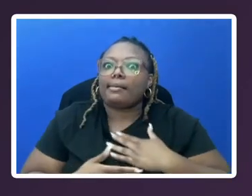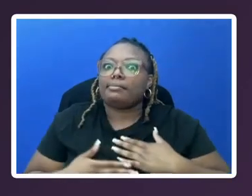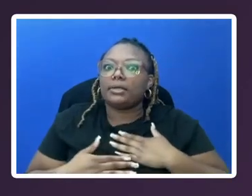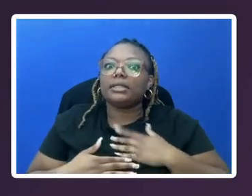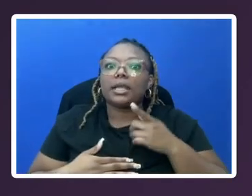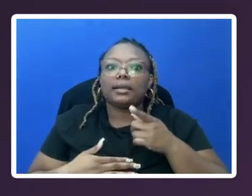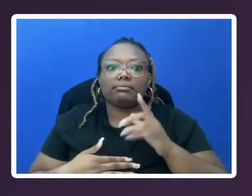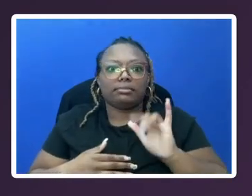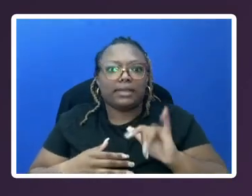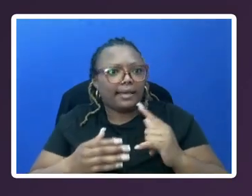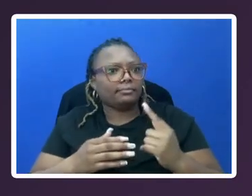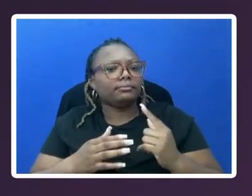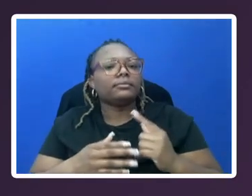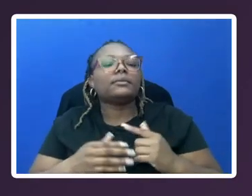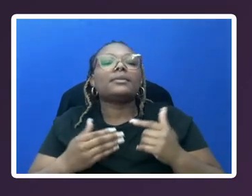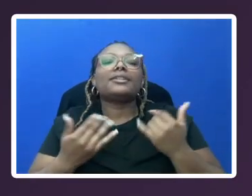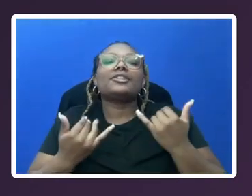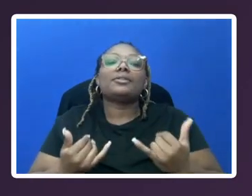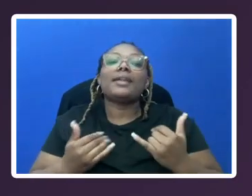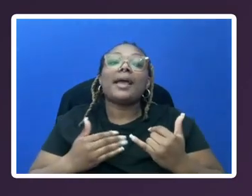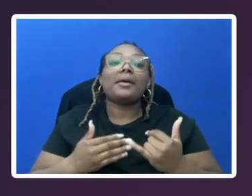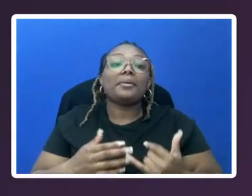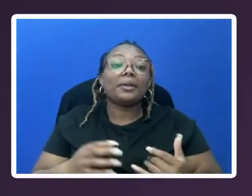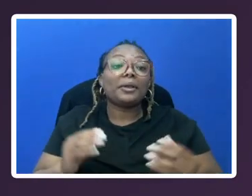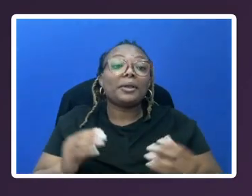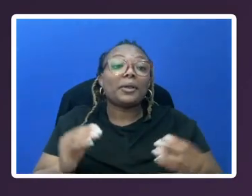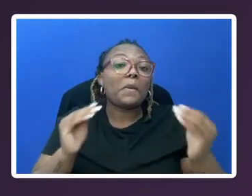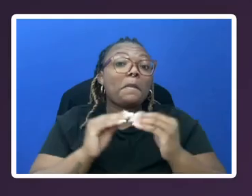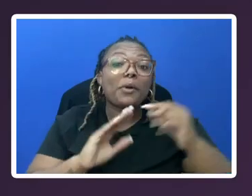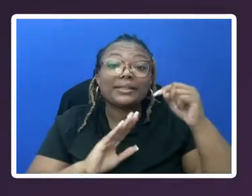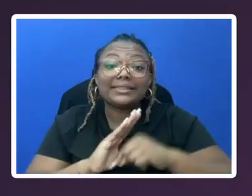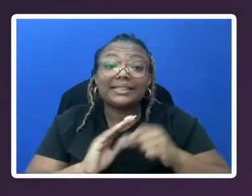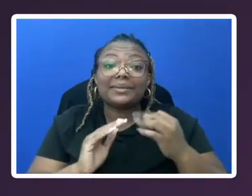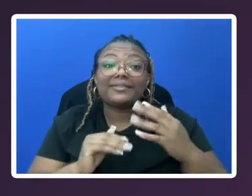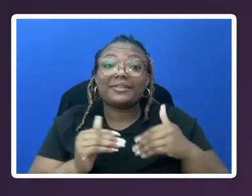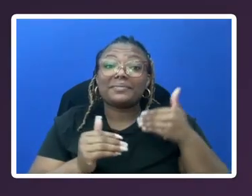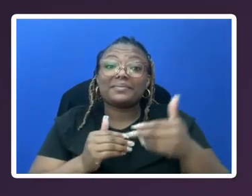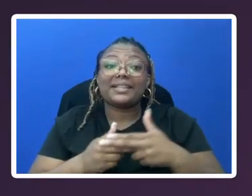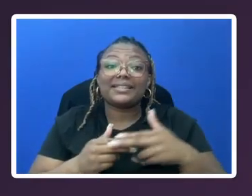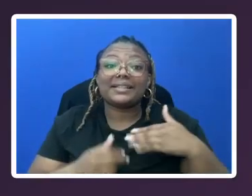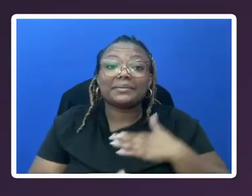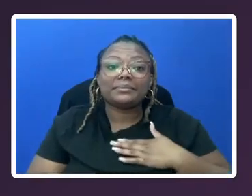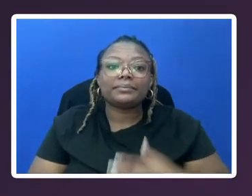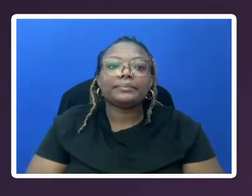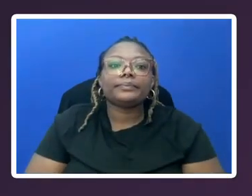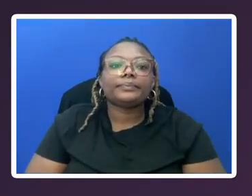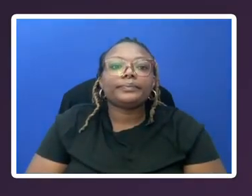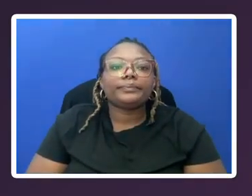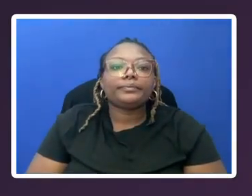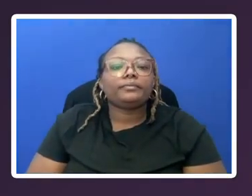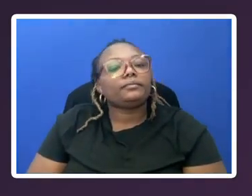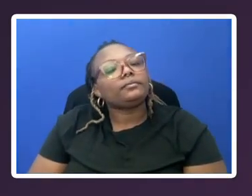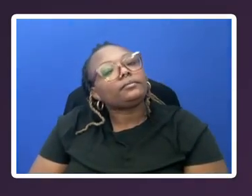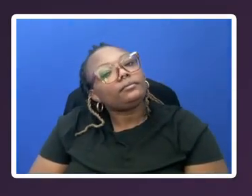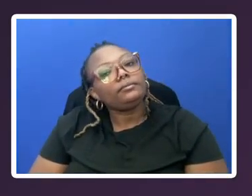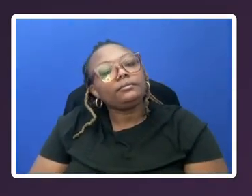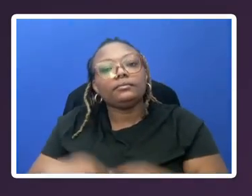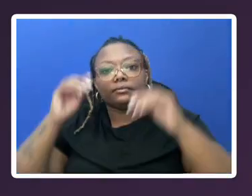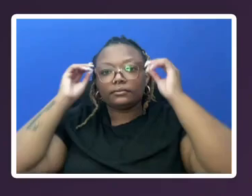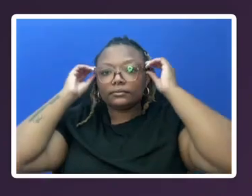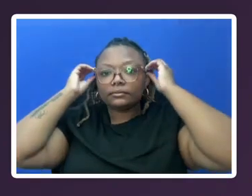go a little further. If we can go to the next slide, please. Yes, going back to go forward.